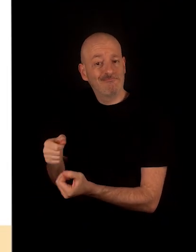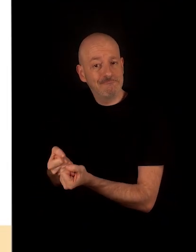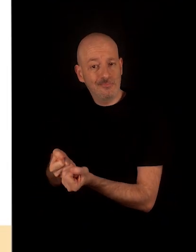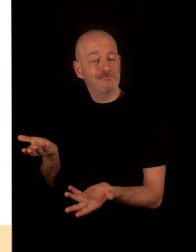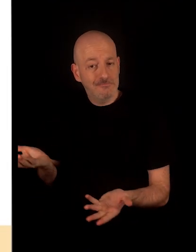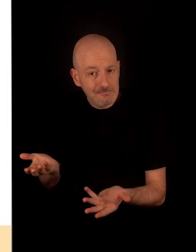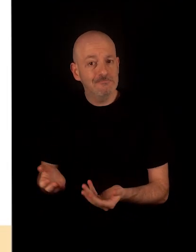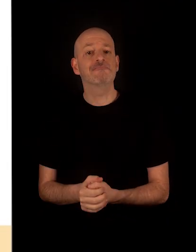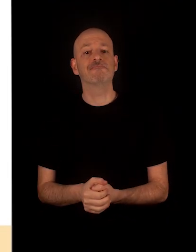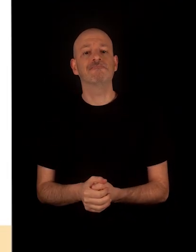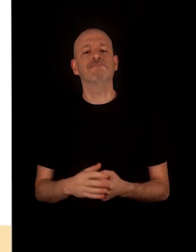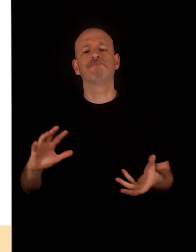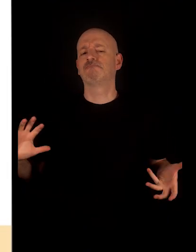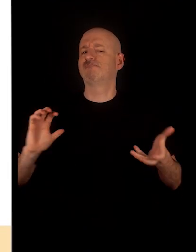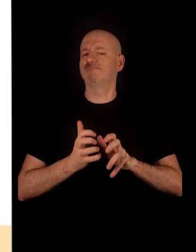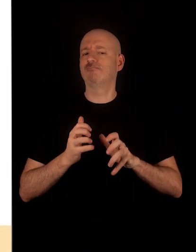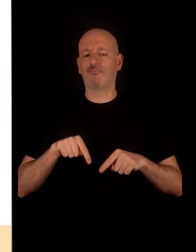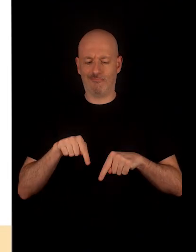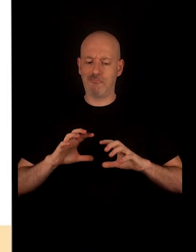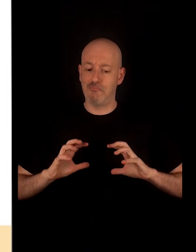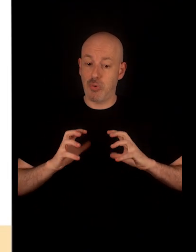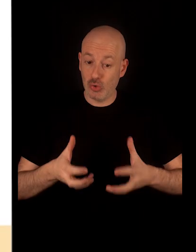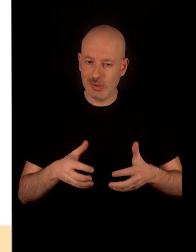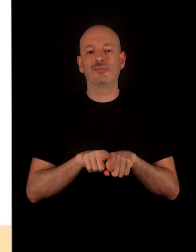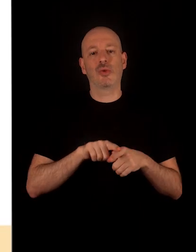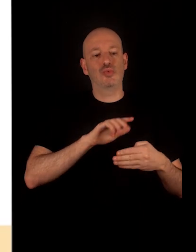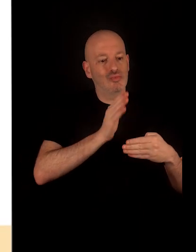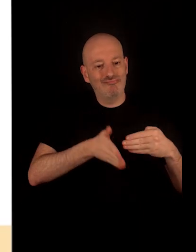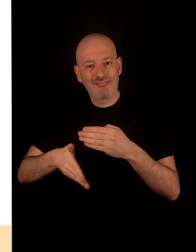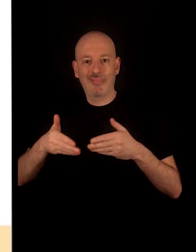Hello everyone. Welcome to this online session